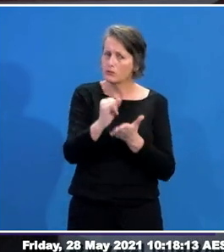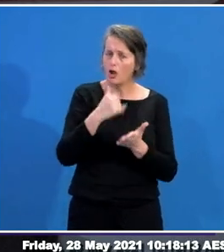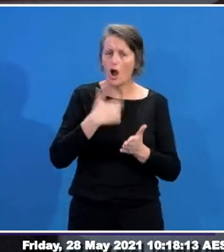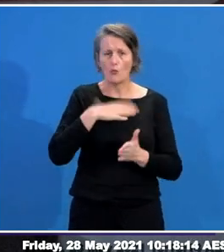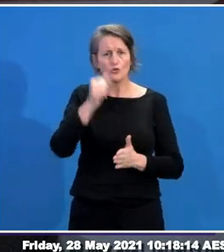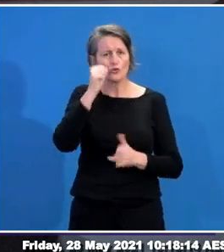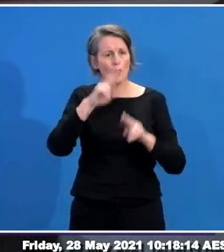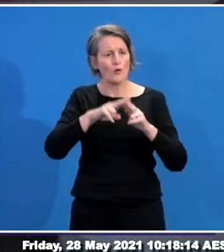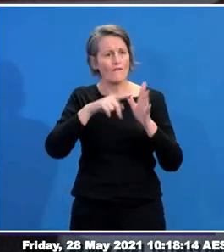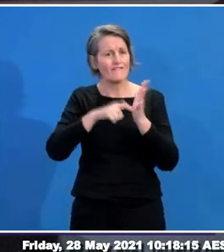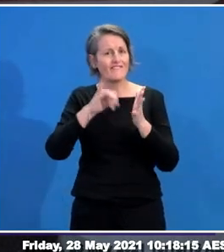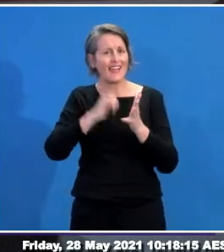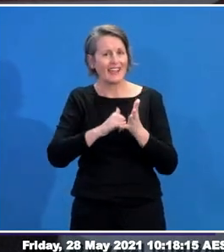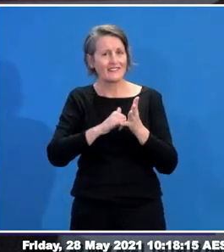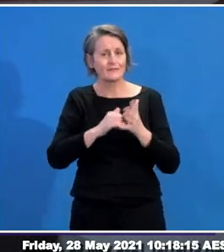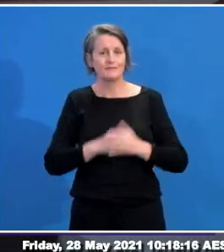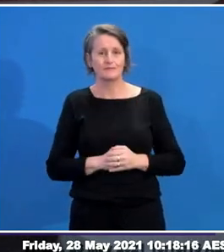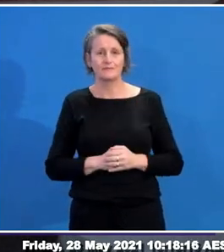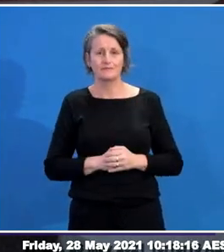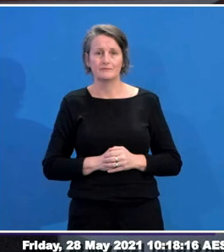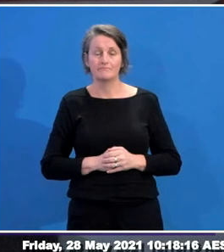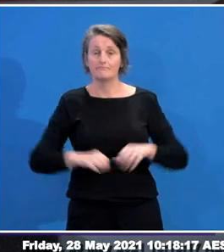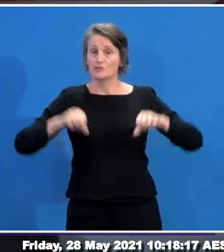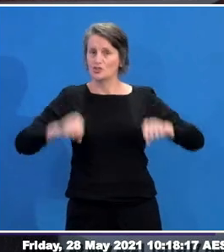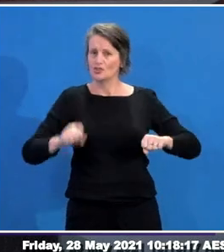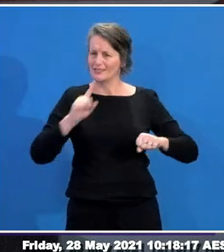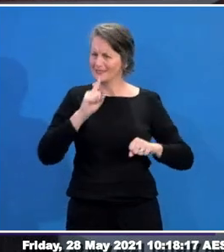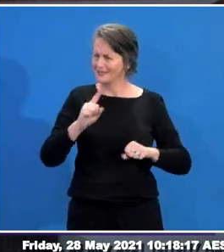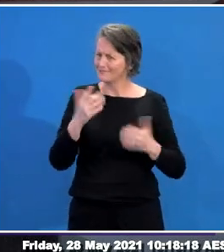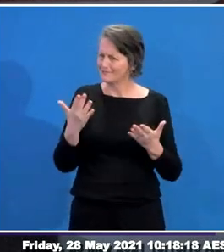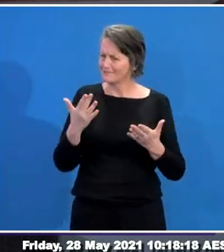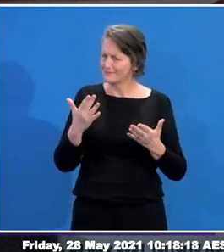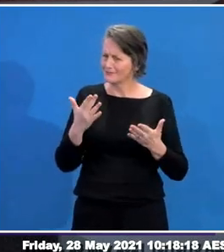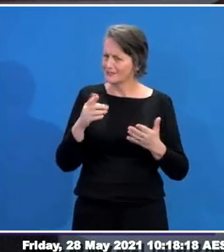I actually don't understand the point, Mr Duggan, I'm sorry. What is unfair about it?